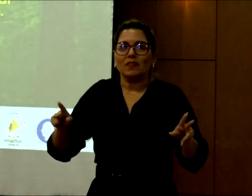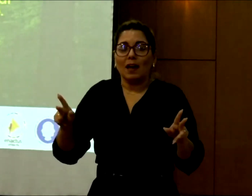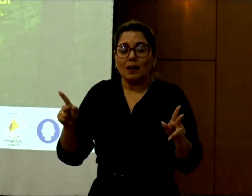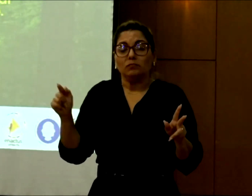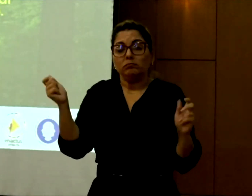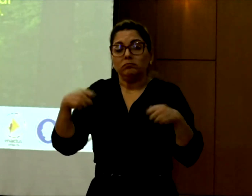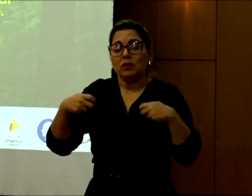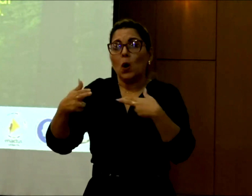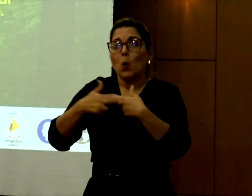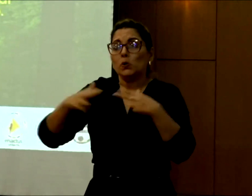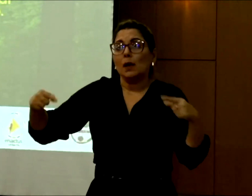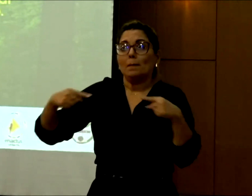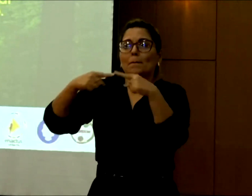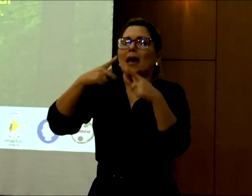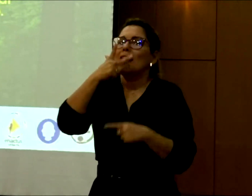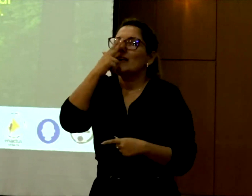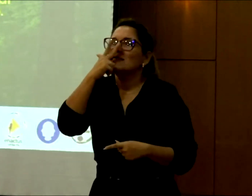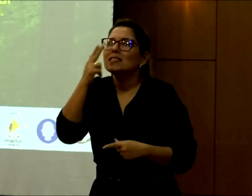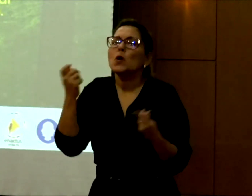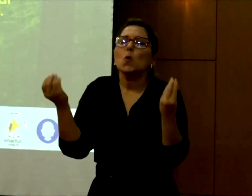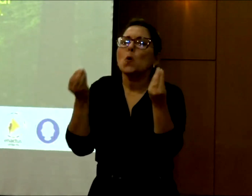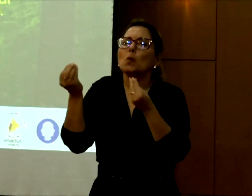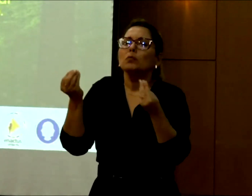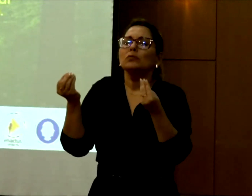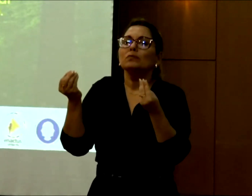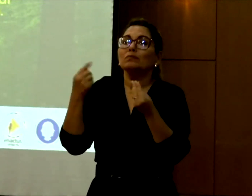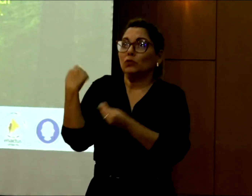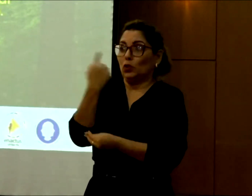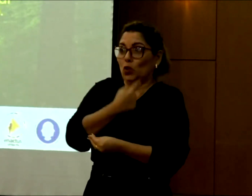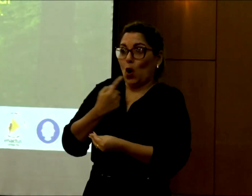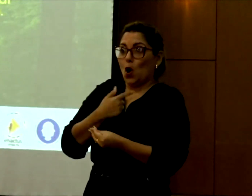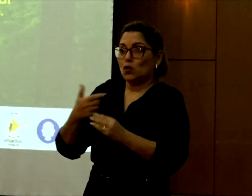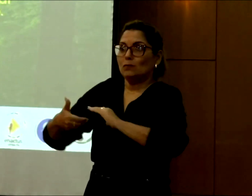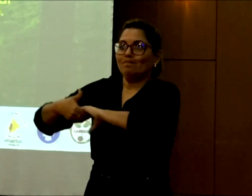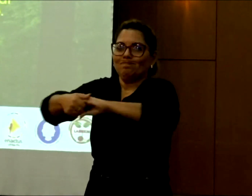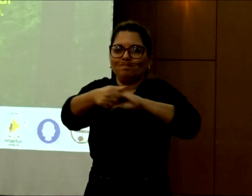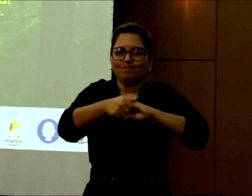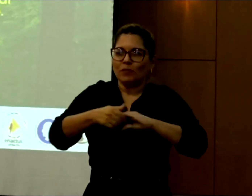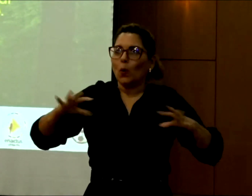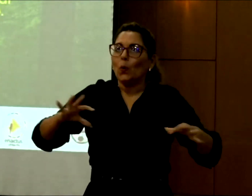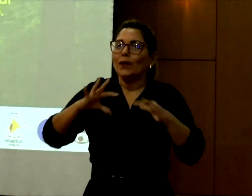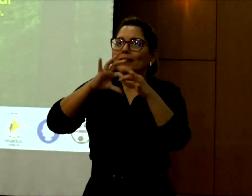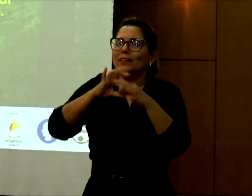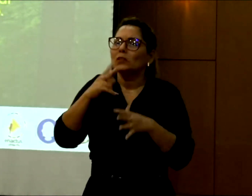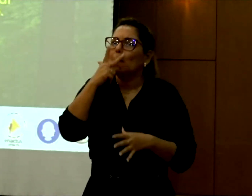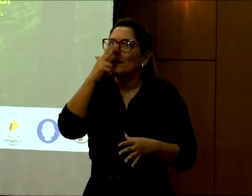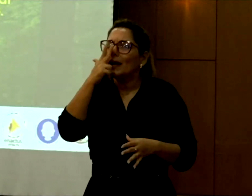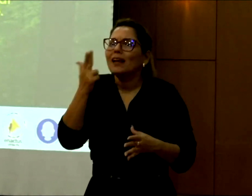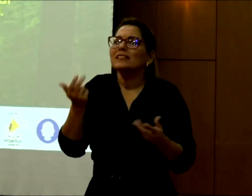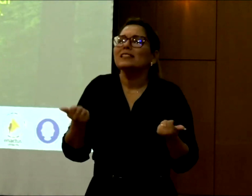let's just join hands, this isolation needs to be reduced